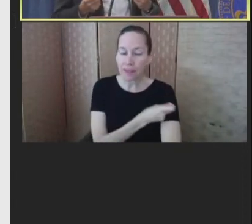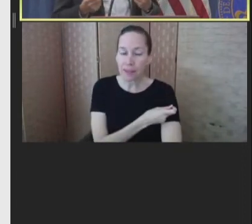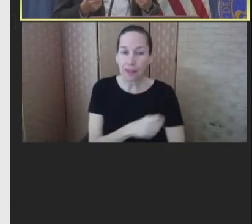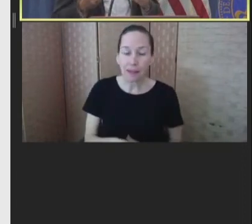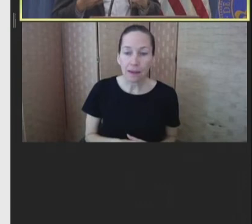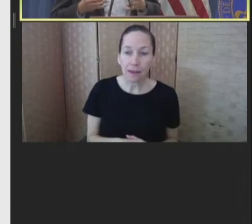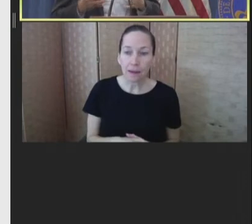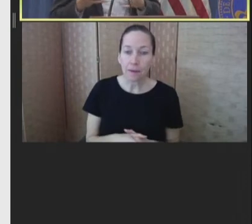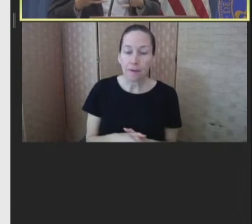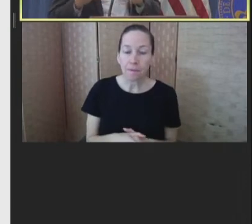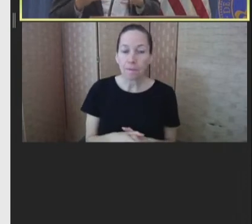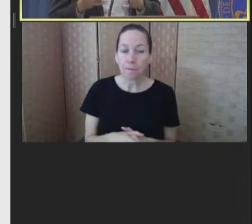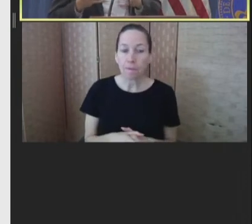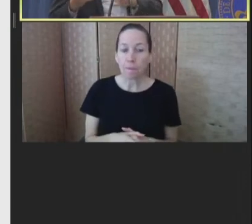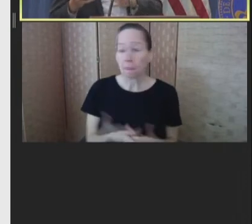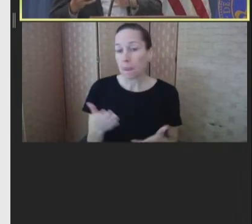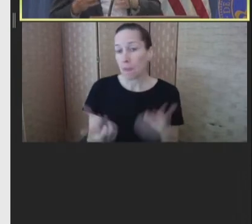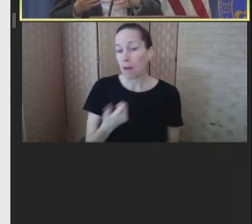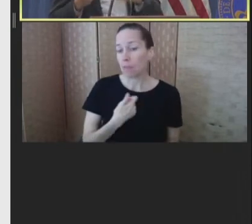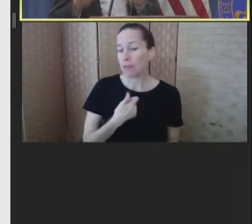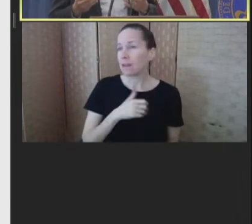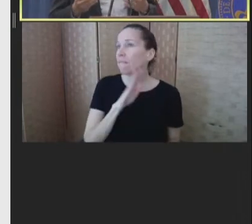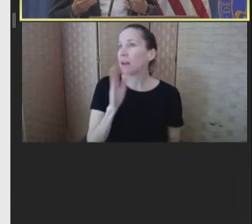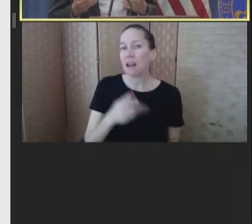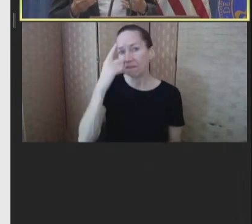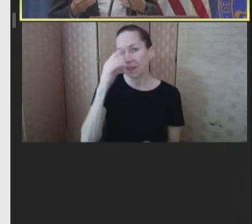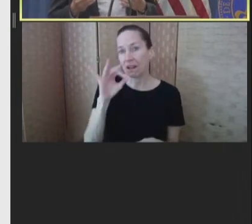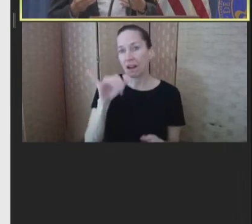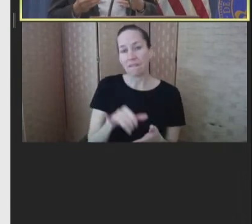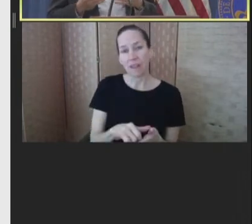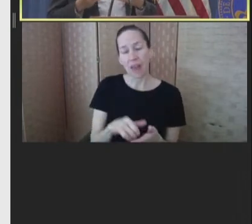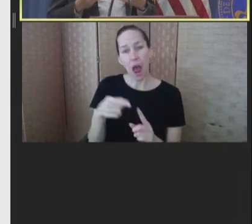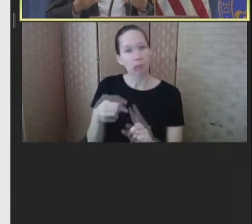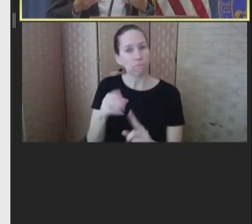thought of without the community response team was the food bank. So a lot of these families,